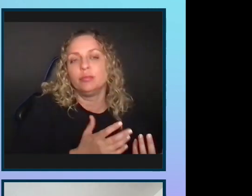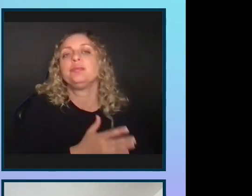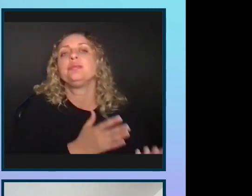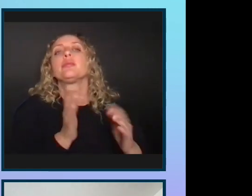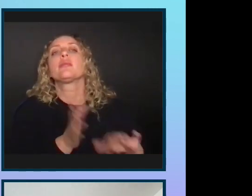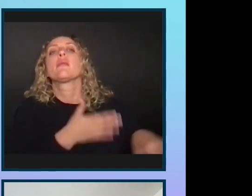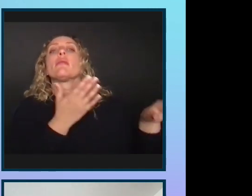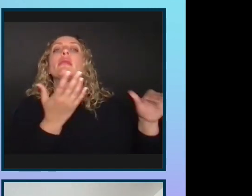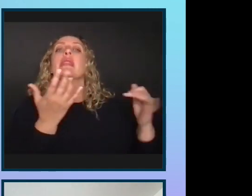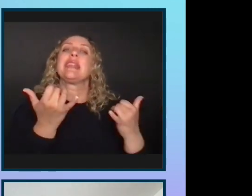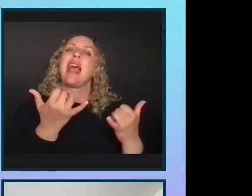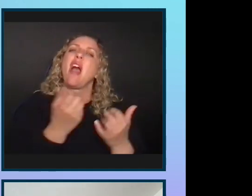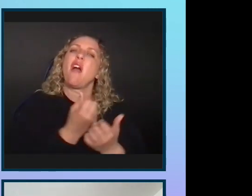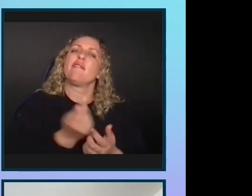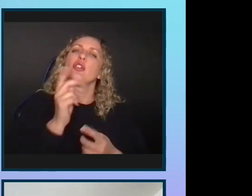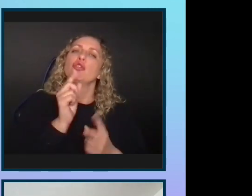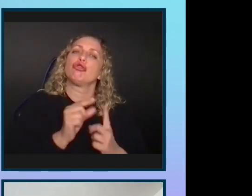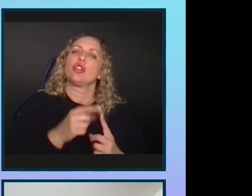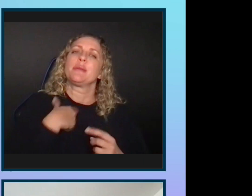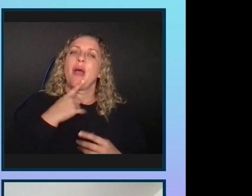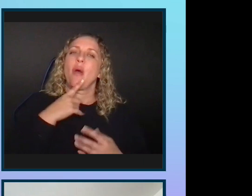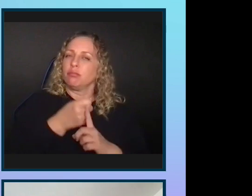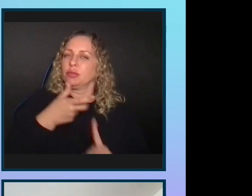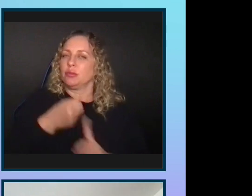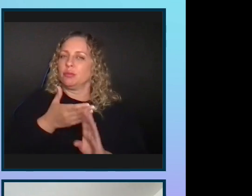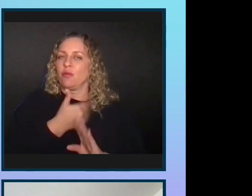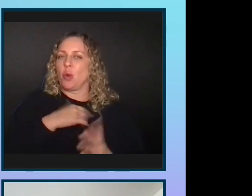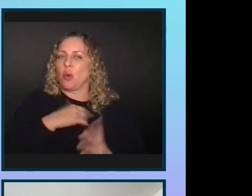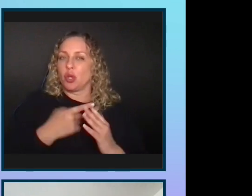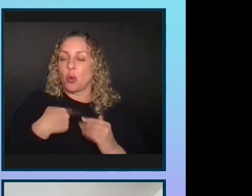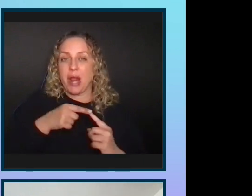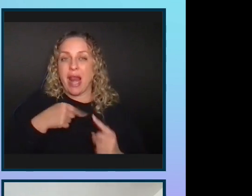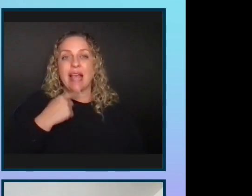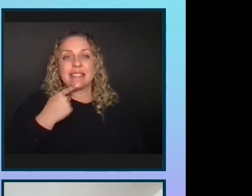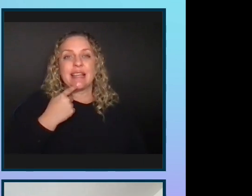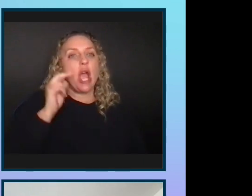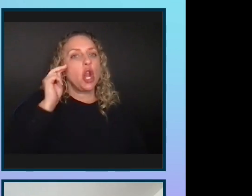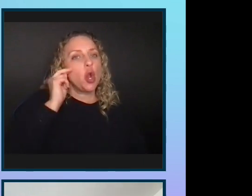I'm gonna be using a few terms that I'm gonna go over before we get started. When I say neurotypical, I'm referring to someone